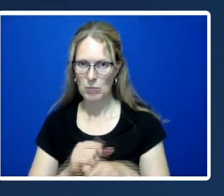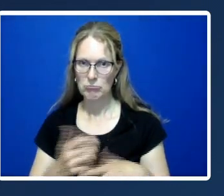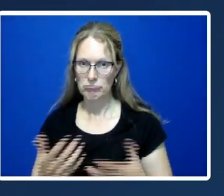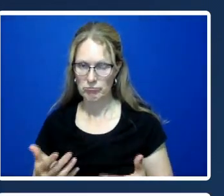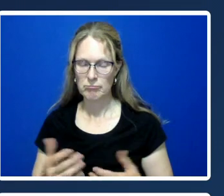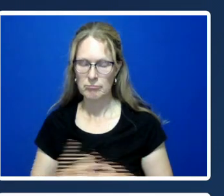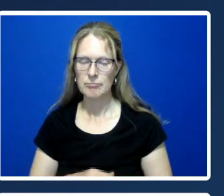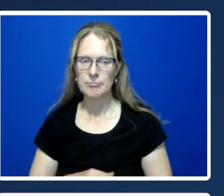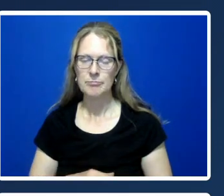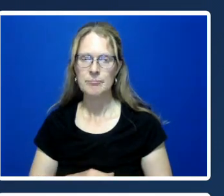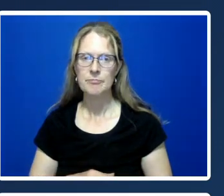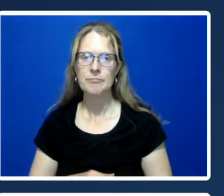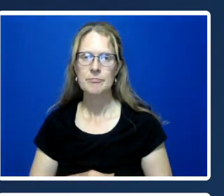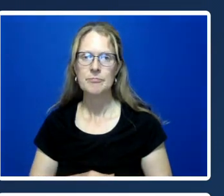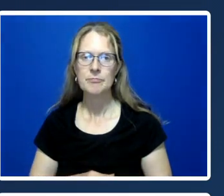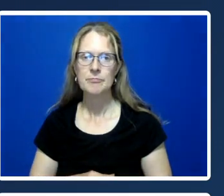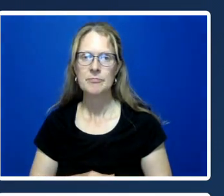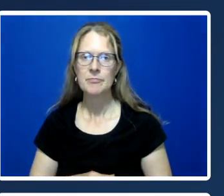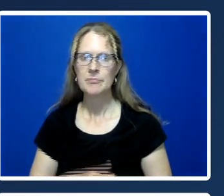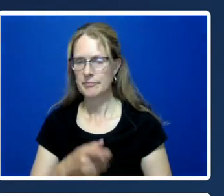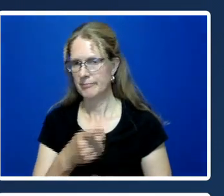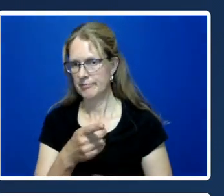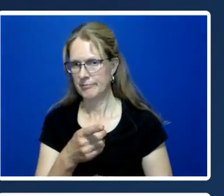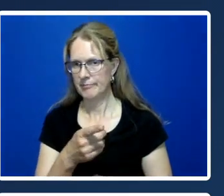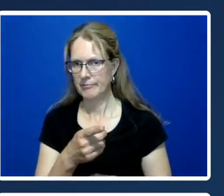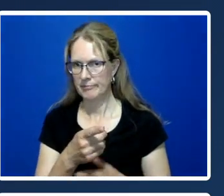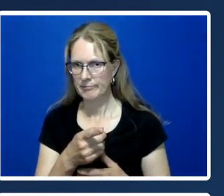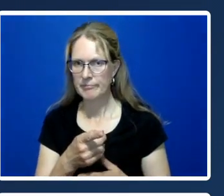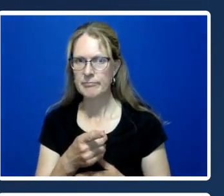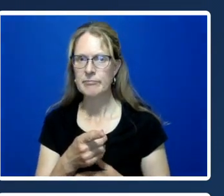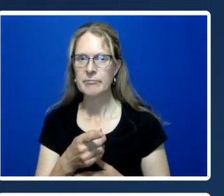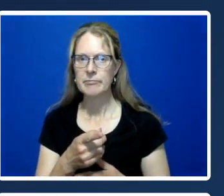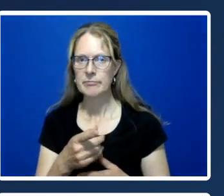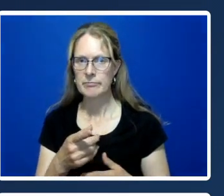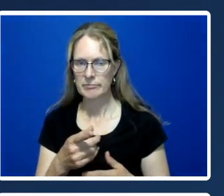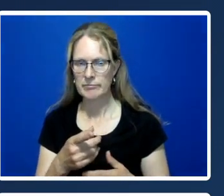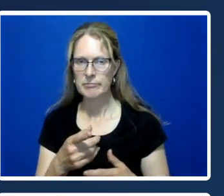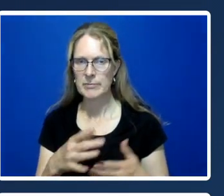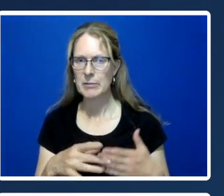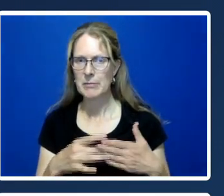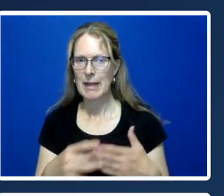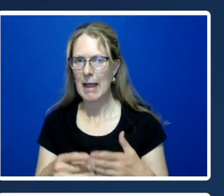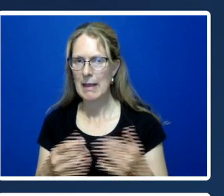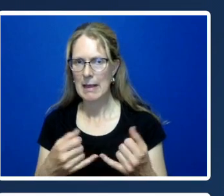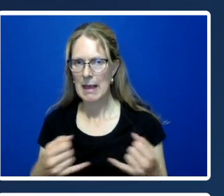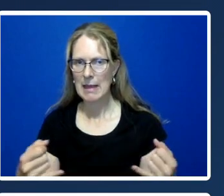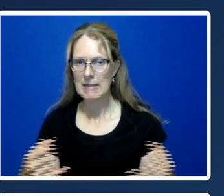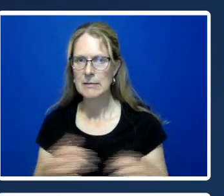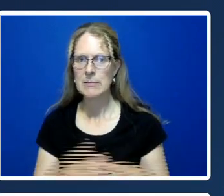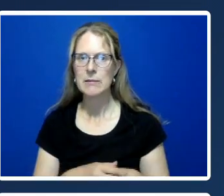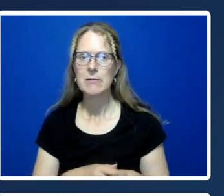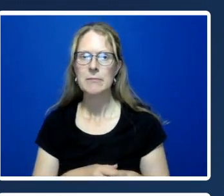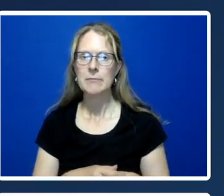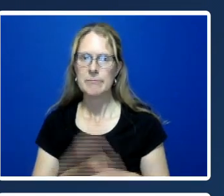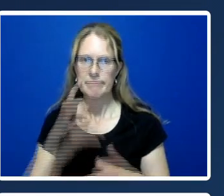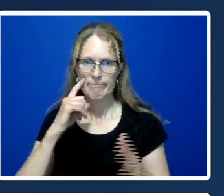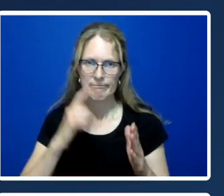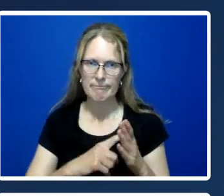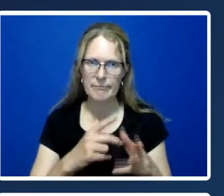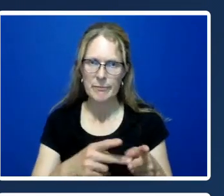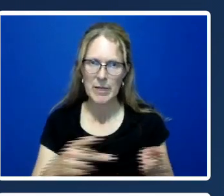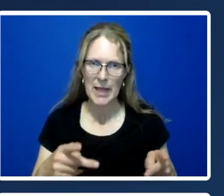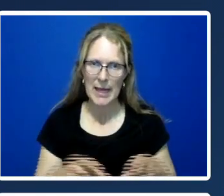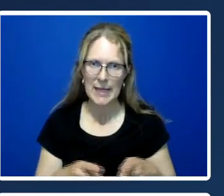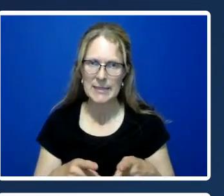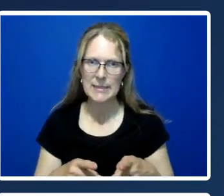all. Identify place for this work. Your curriculum if you're a K-12 educator, after-school program,